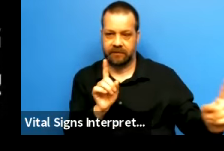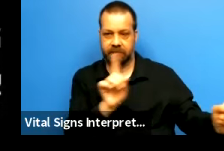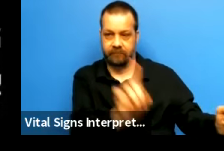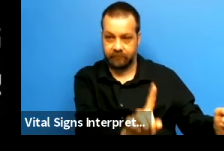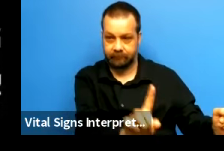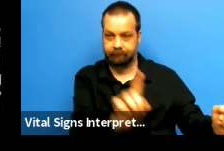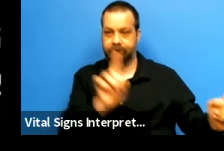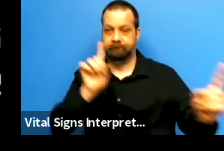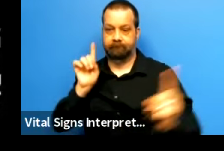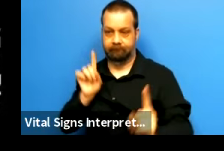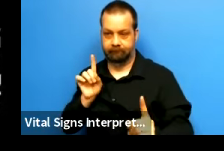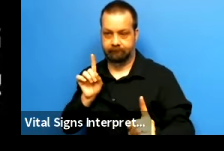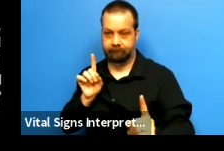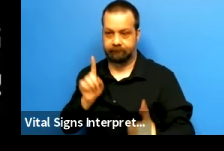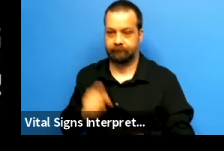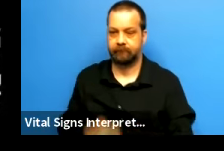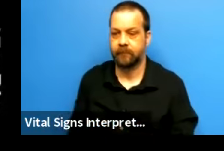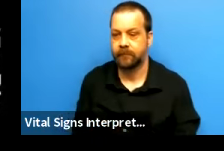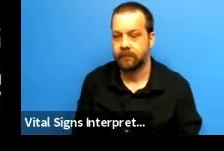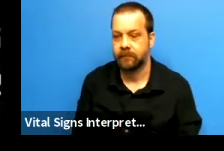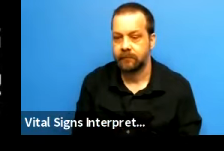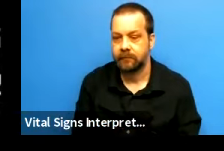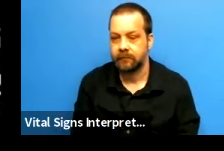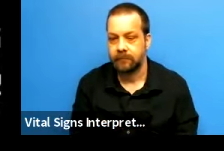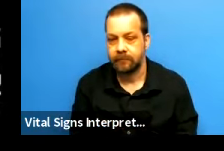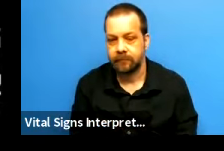Take a look at the work flow and interior patterns.